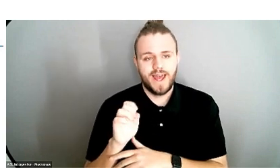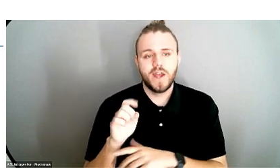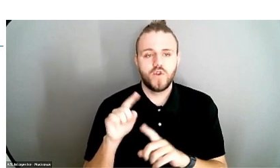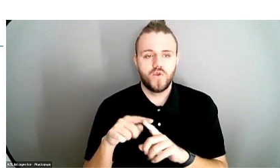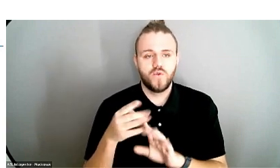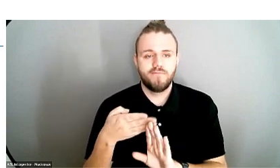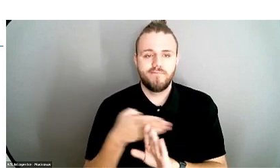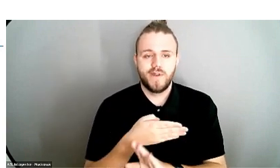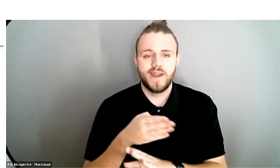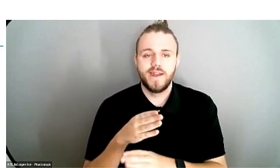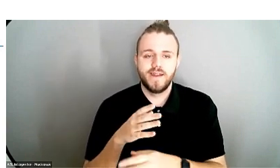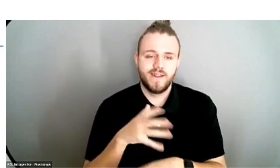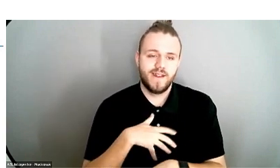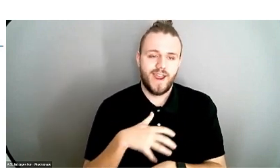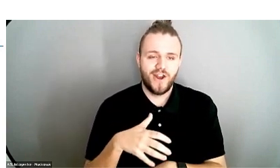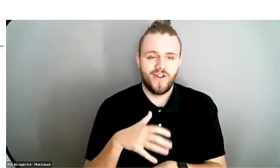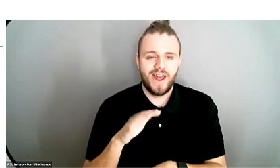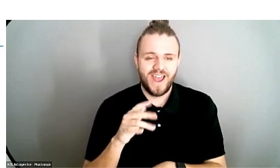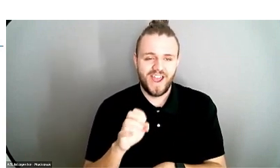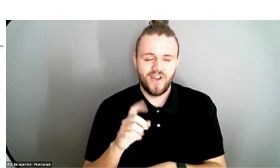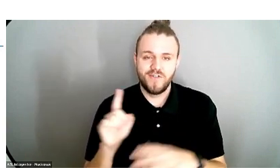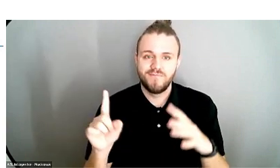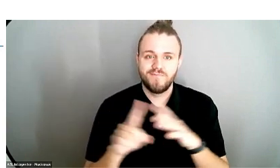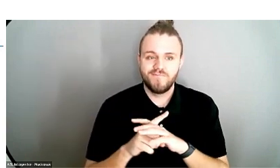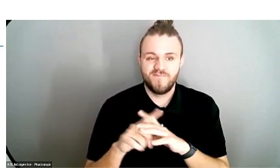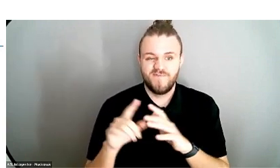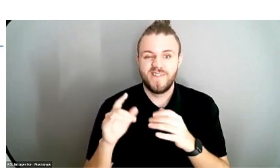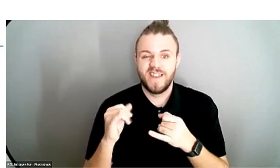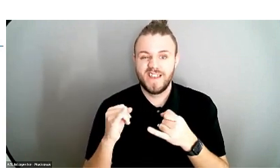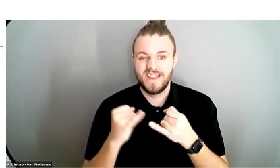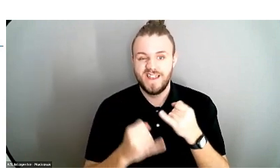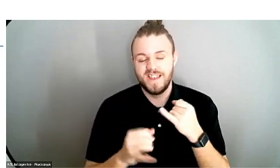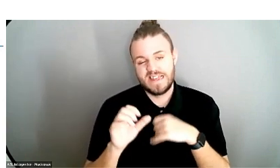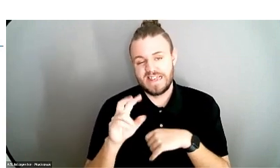so she presented in the late second trimester in the last pregnancy,